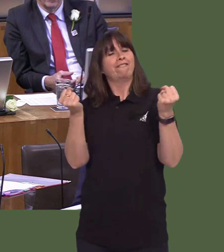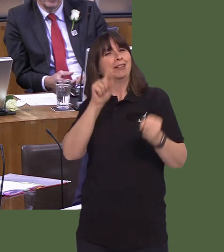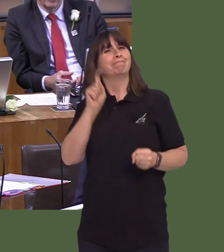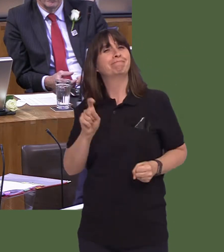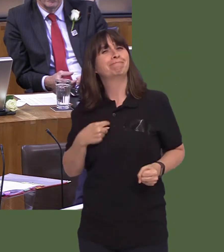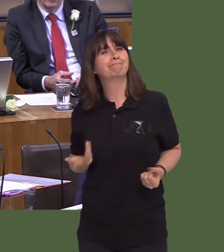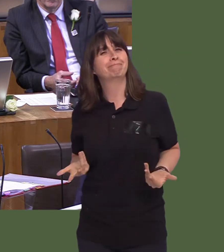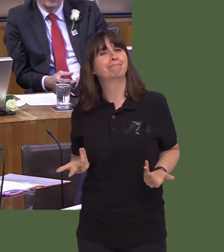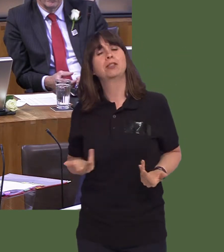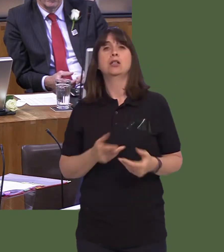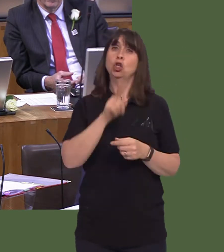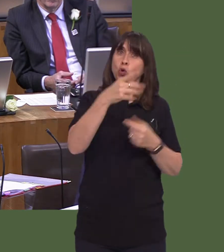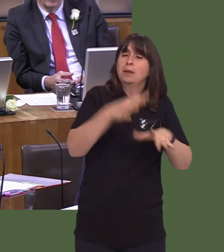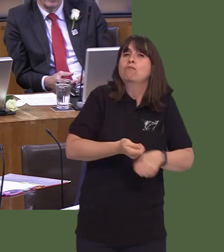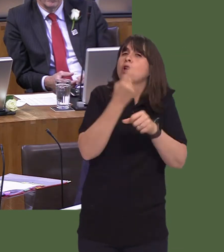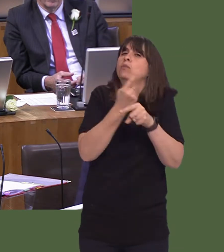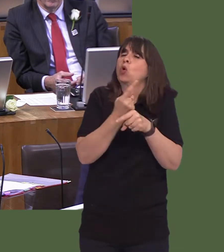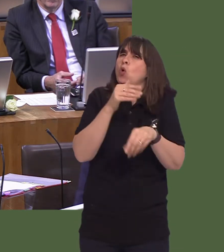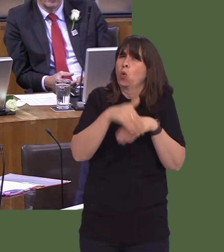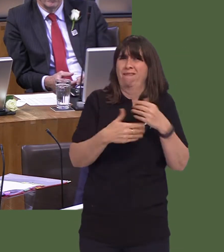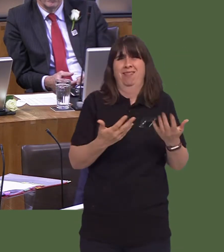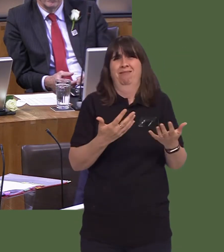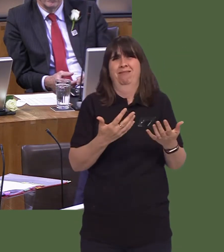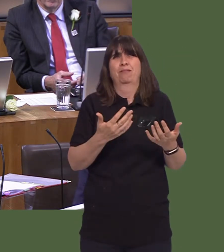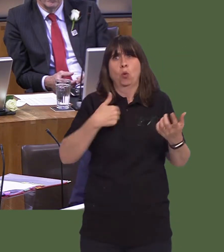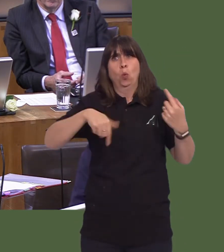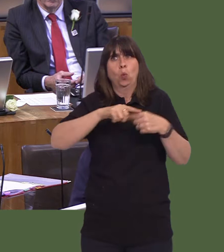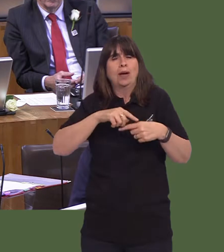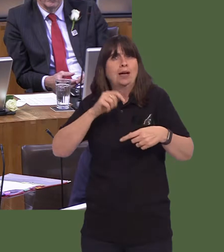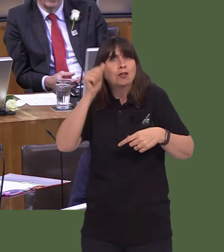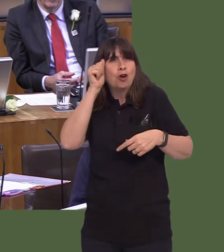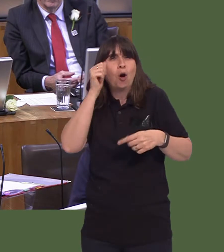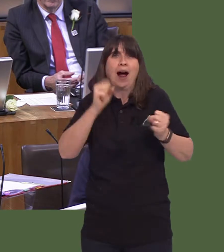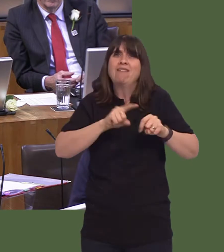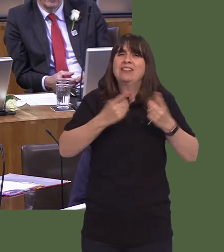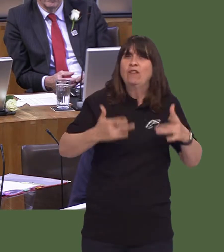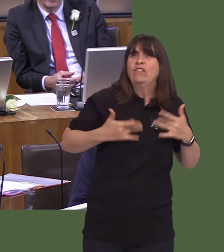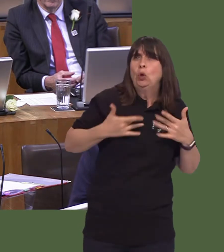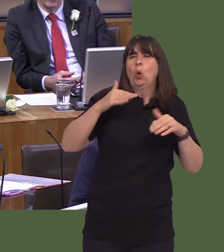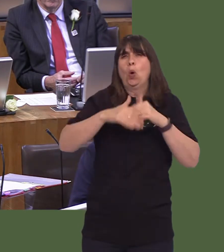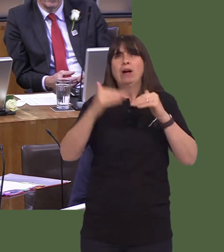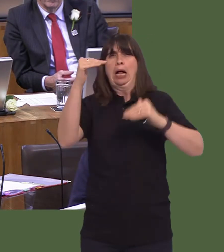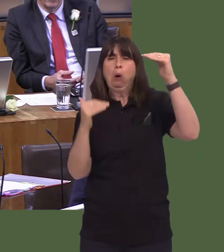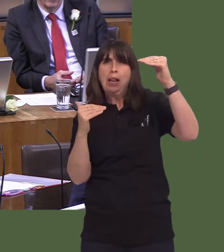The issues that he has identified there are surely issues that concern us all. There'll be different views on how to address inequality, different views on how to address